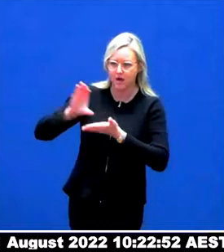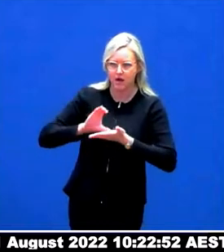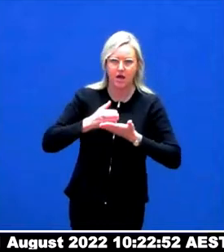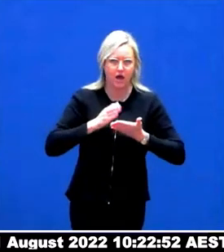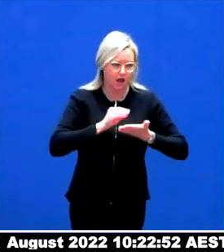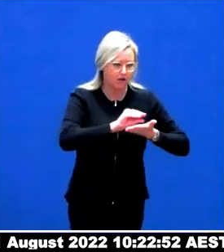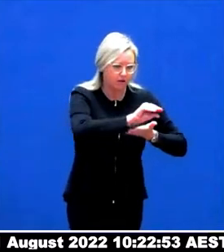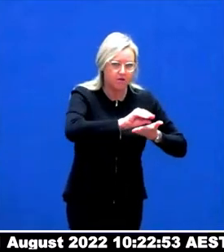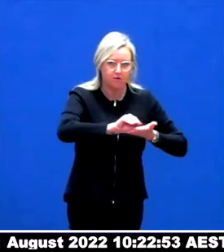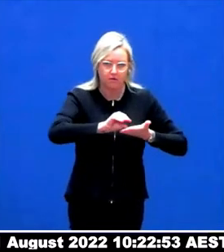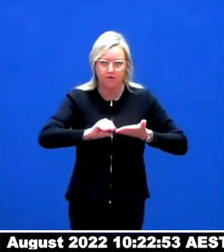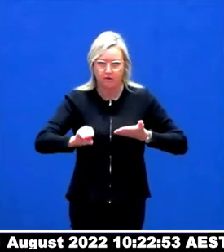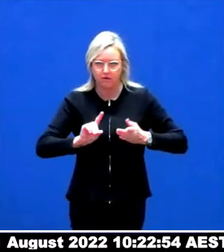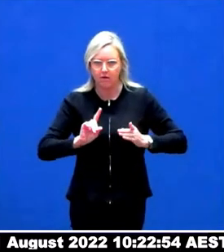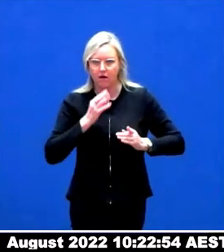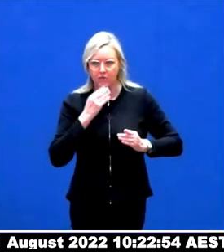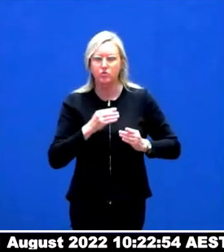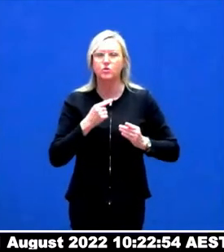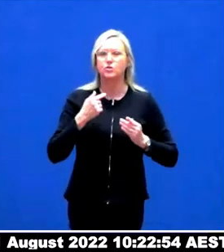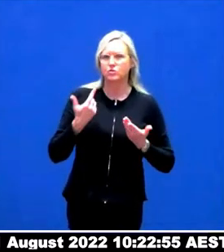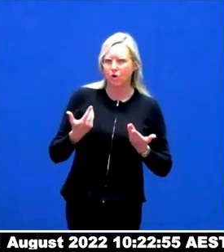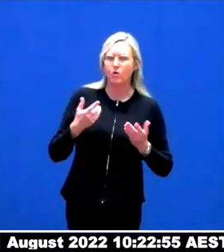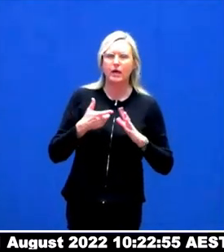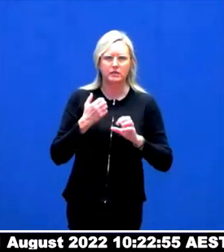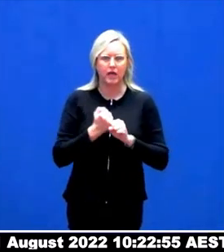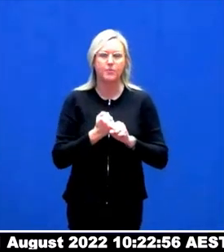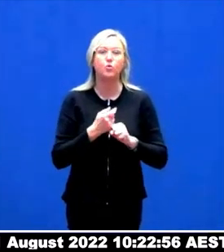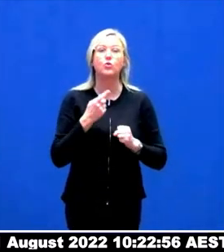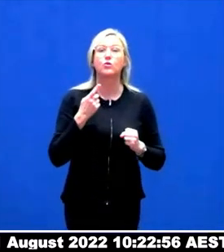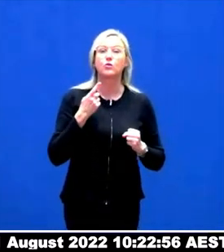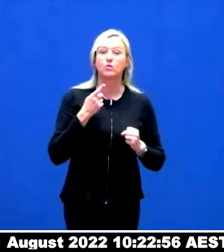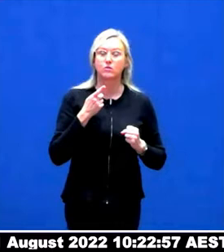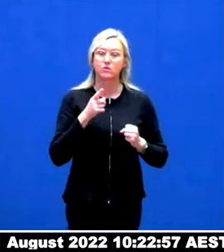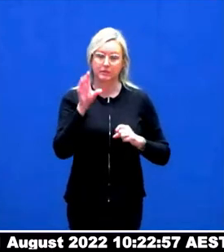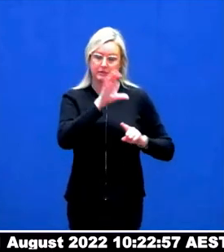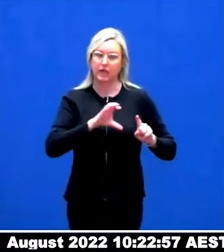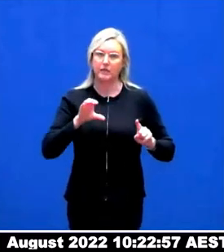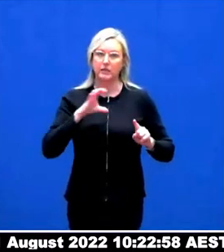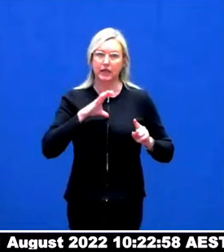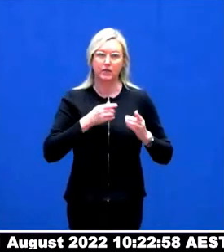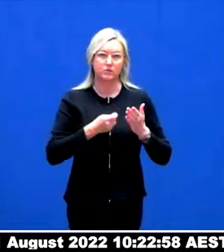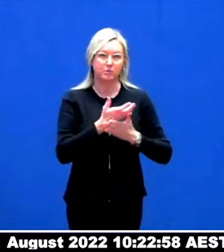So, while - to give you an example, while there's a requirement to spend at least $135